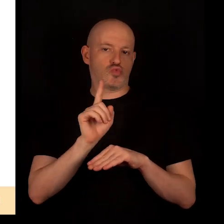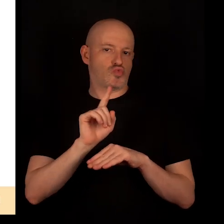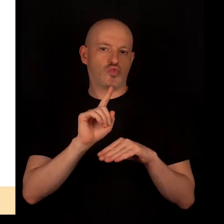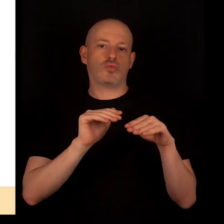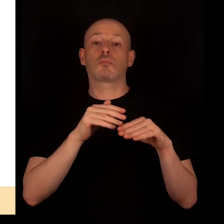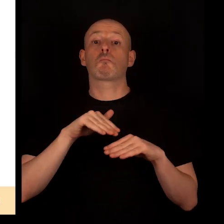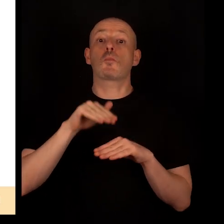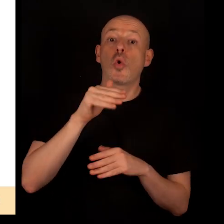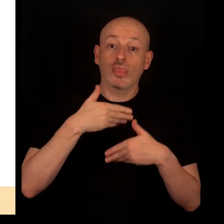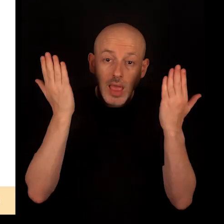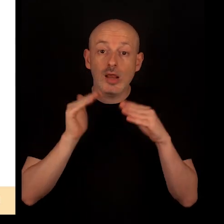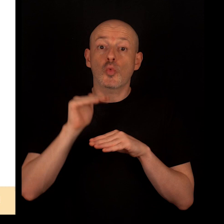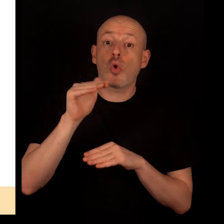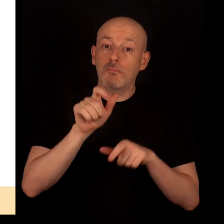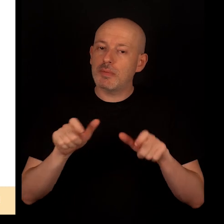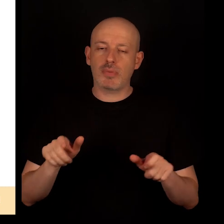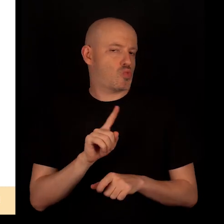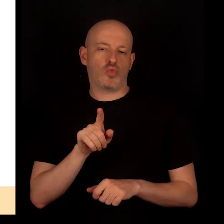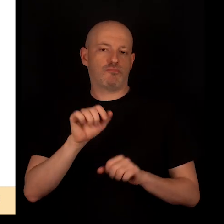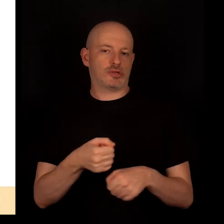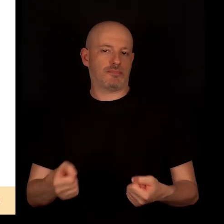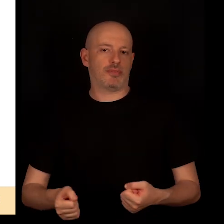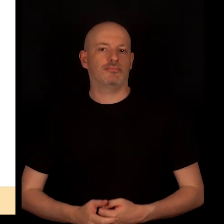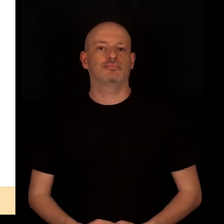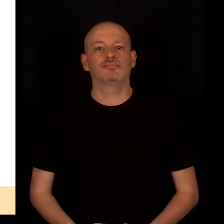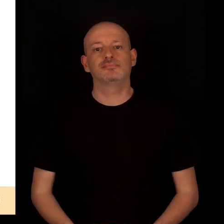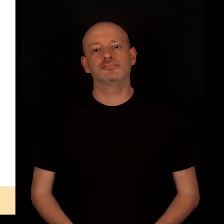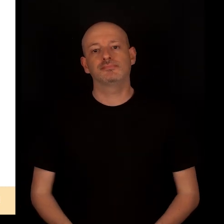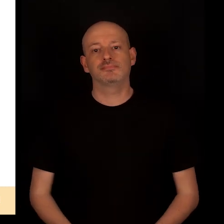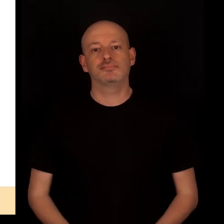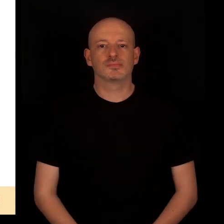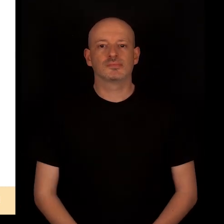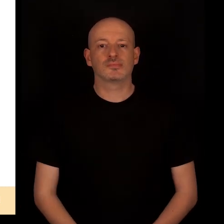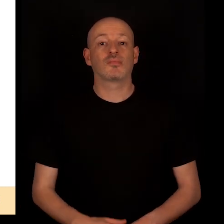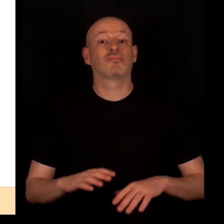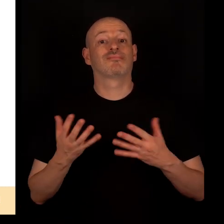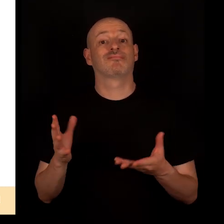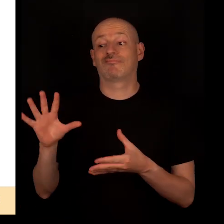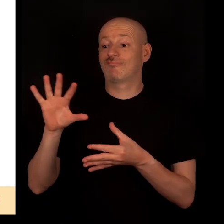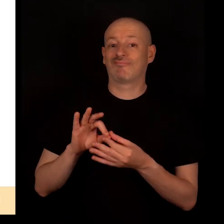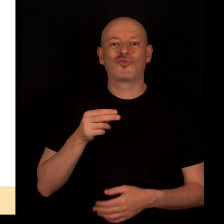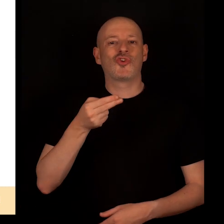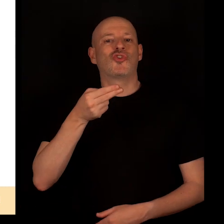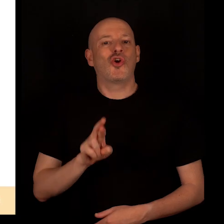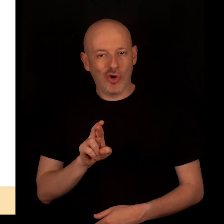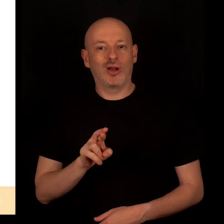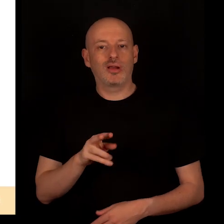And you cannot have more. More days, more residents - this is not possible. And then when it comes to human resources,